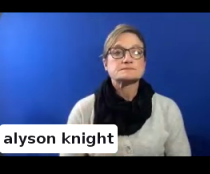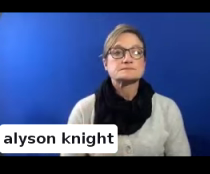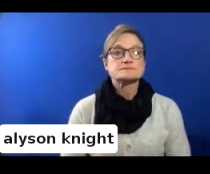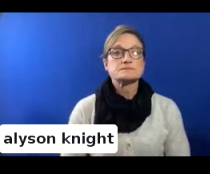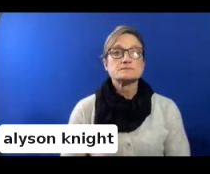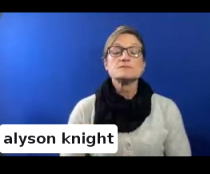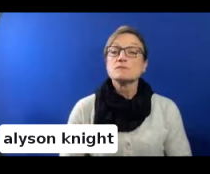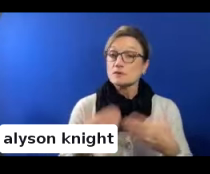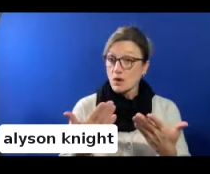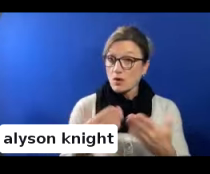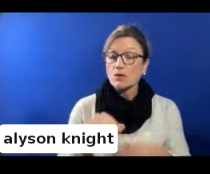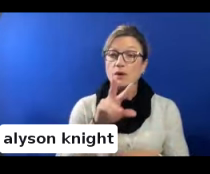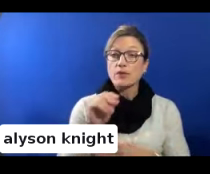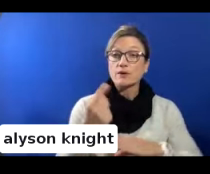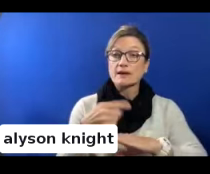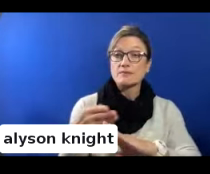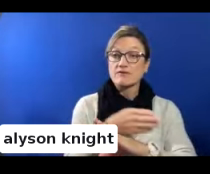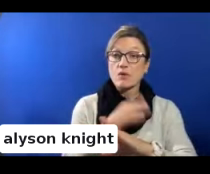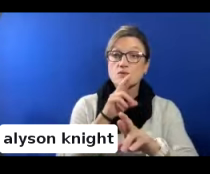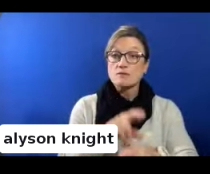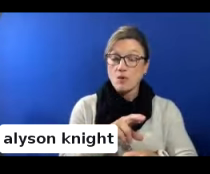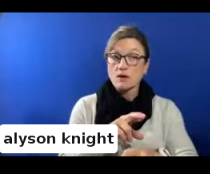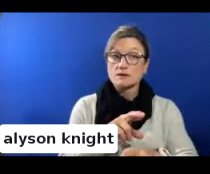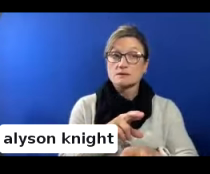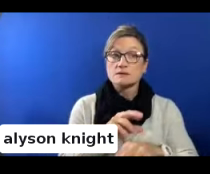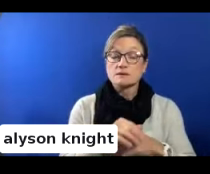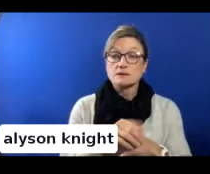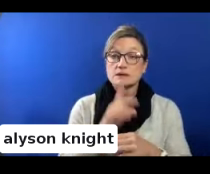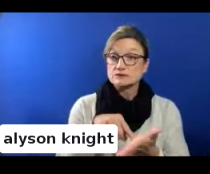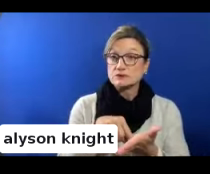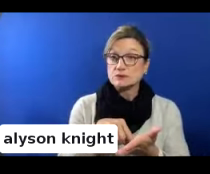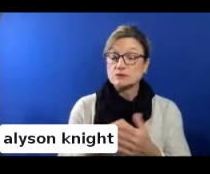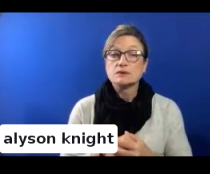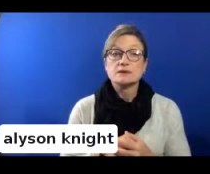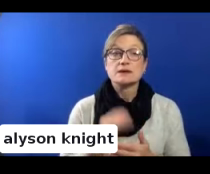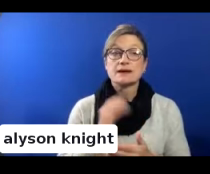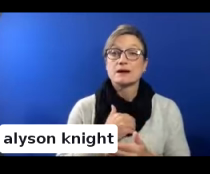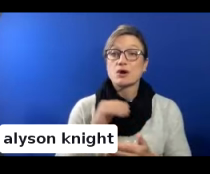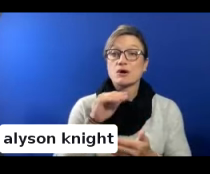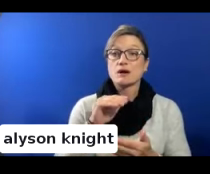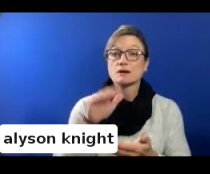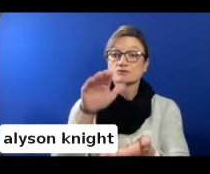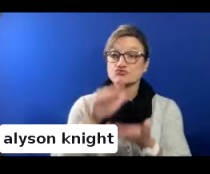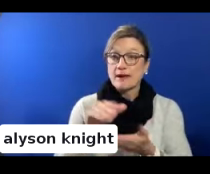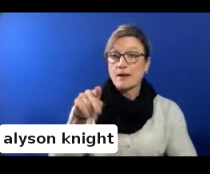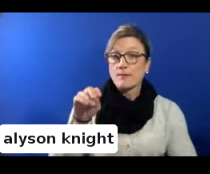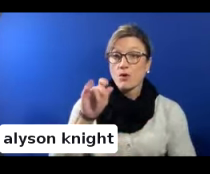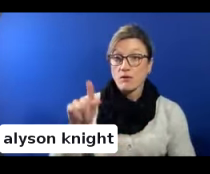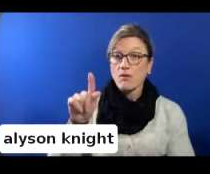30 days before the report due date, our Grants Portal, Foundant, will send